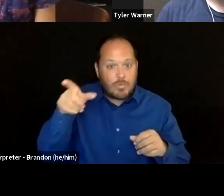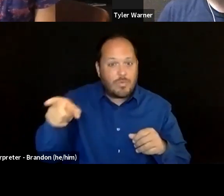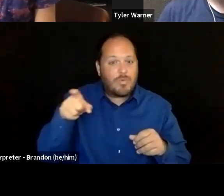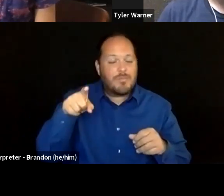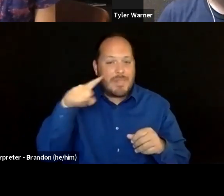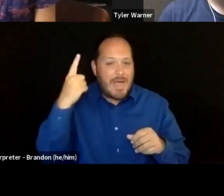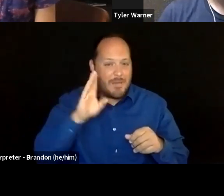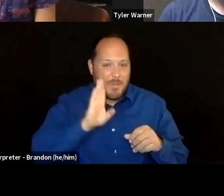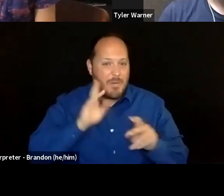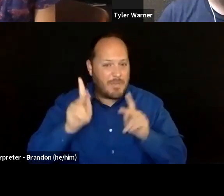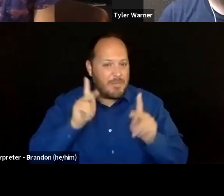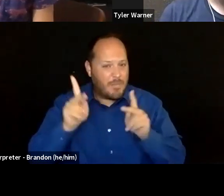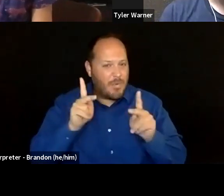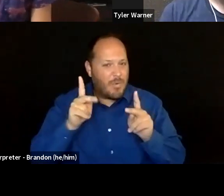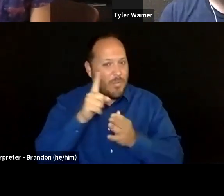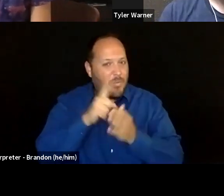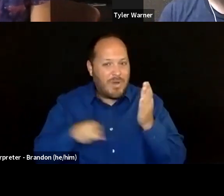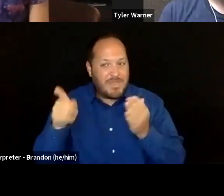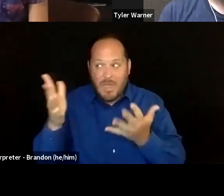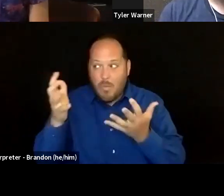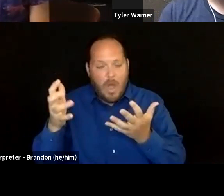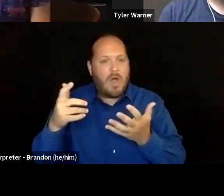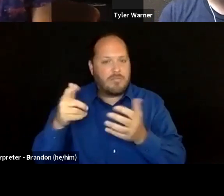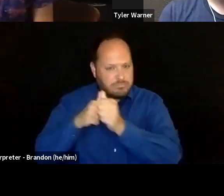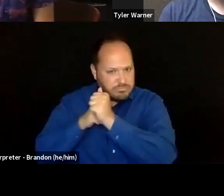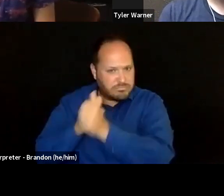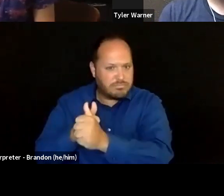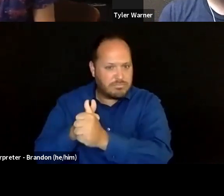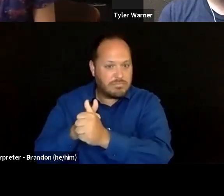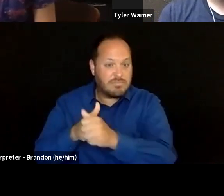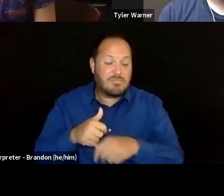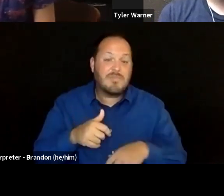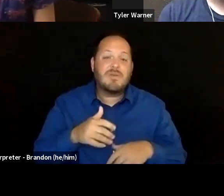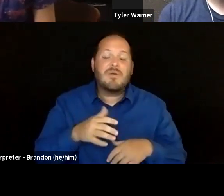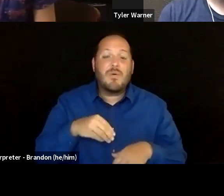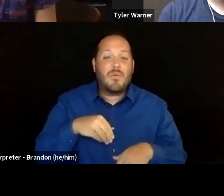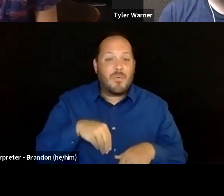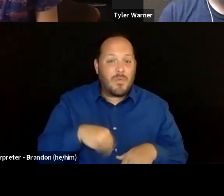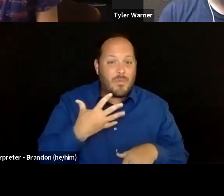Moof I'm going to put you on the spot a little bit. You mentioned you were part of Asians for Black lives.